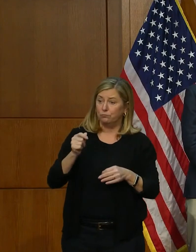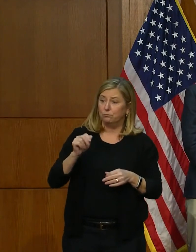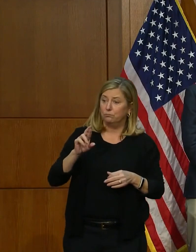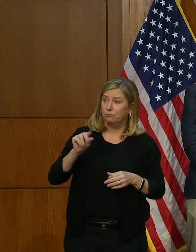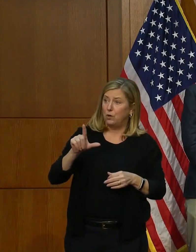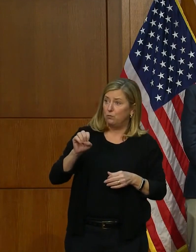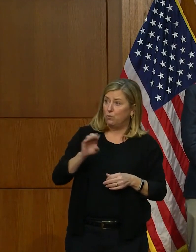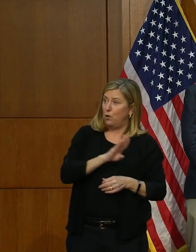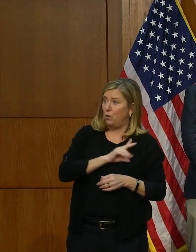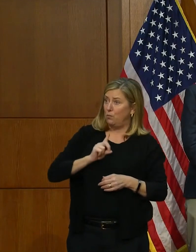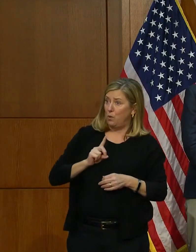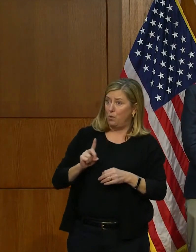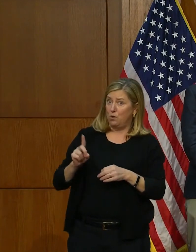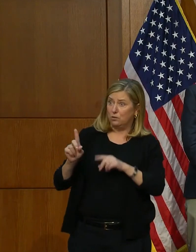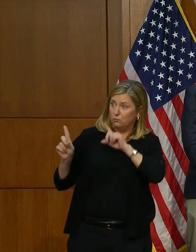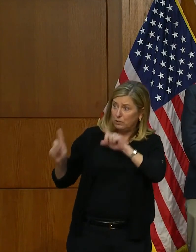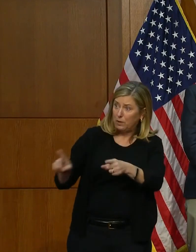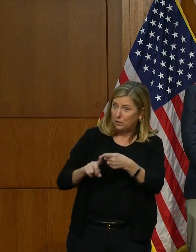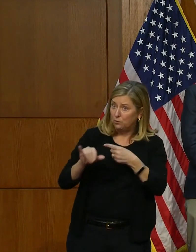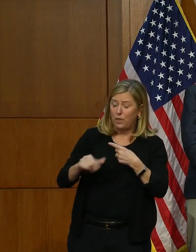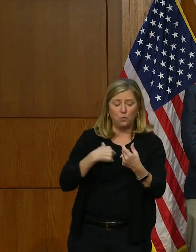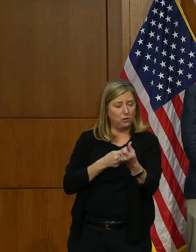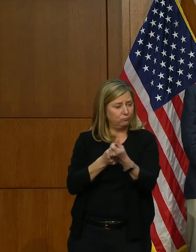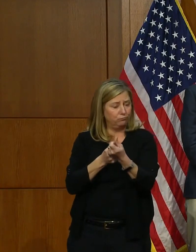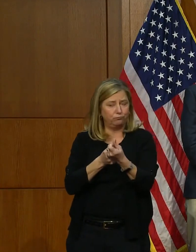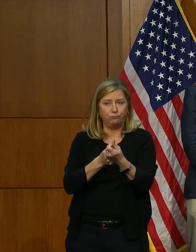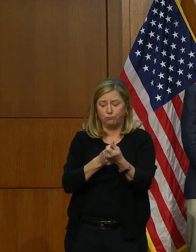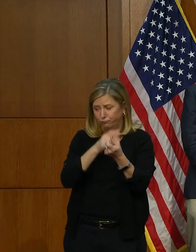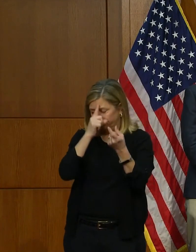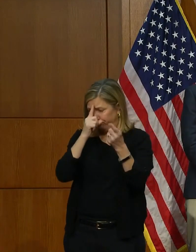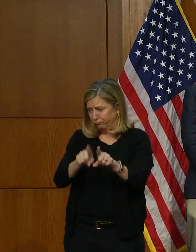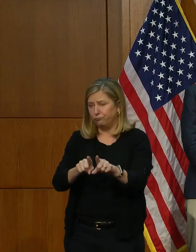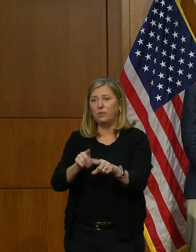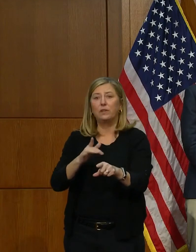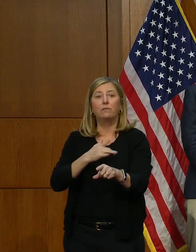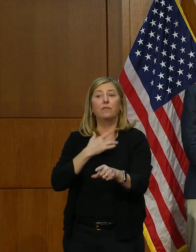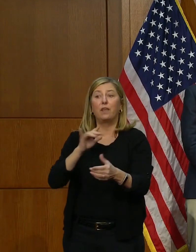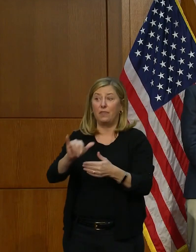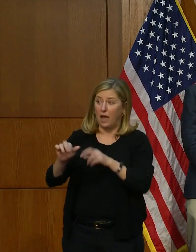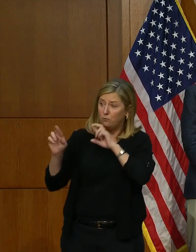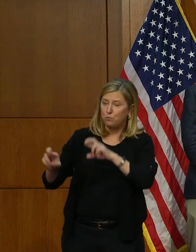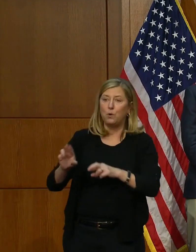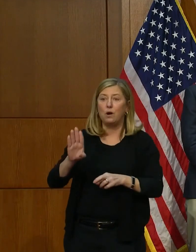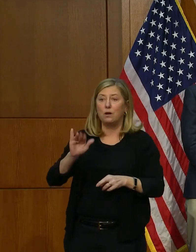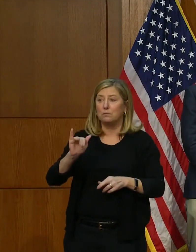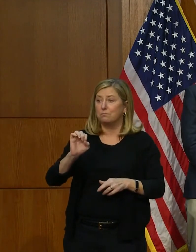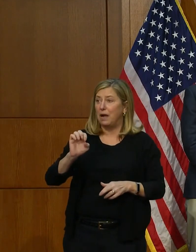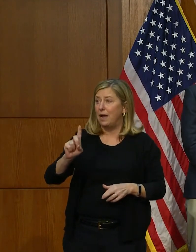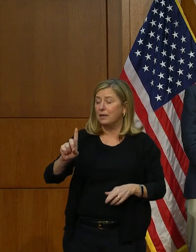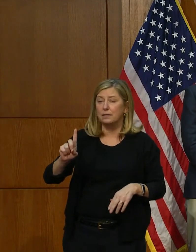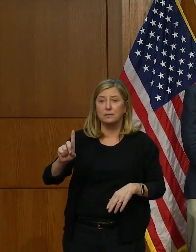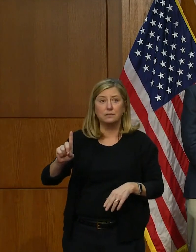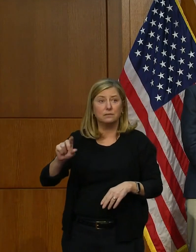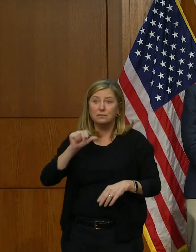OUR PRESS SECRETARY TO WALK YOU THROUGH THE PAROLE BOARD'S RESPONSE TO LAST SUMMER'S SIX PAGE REPORT. WE STAND BY OUR